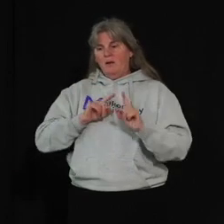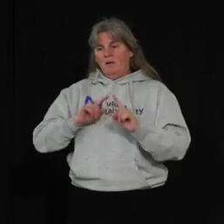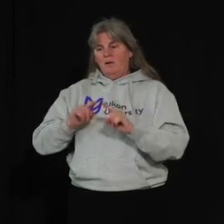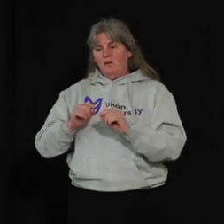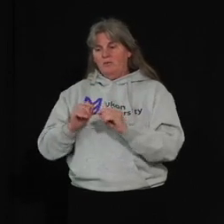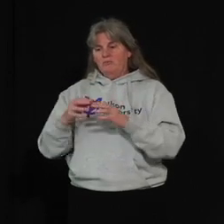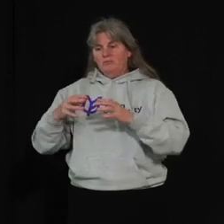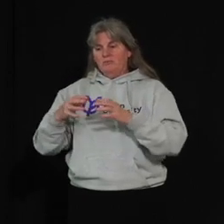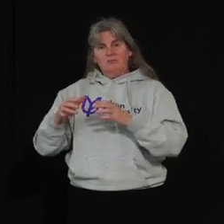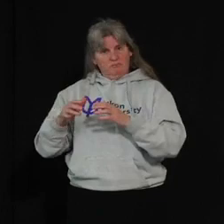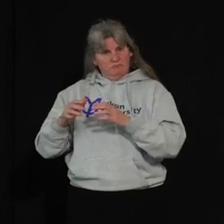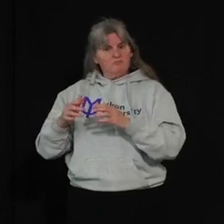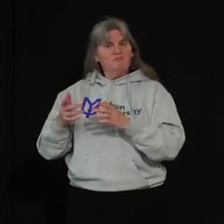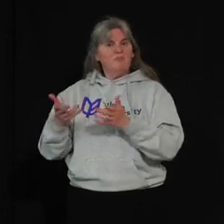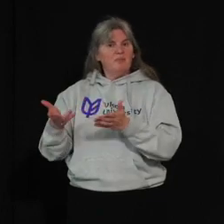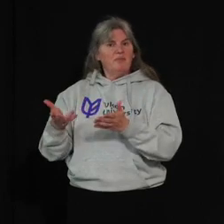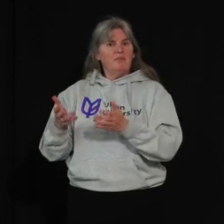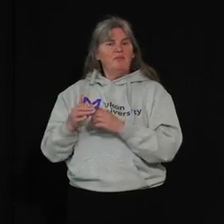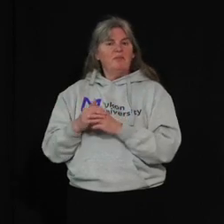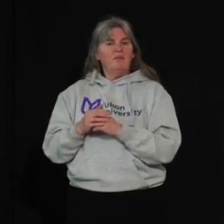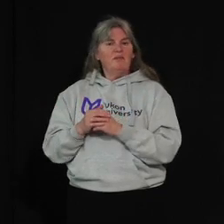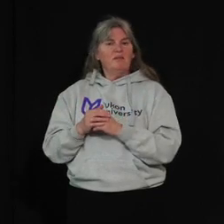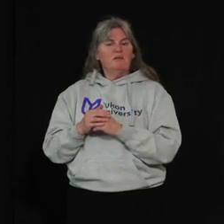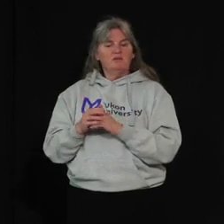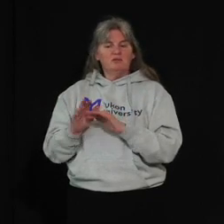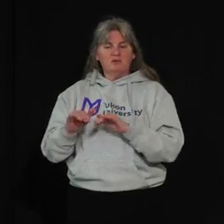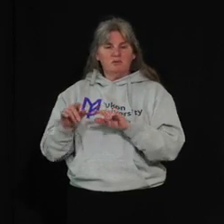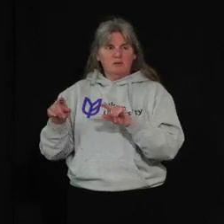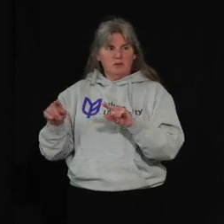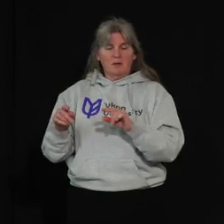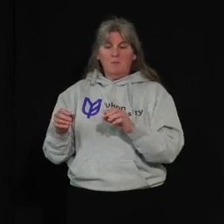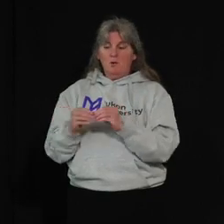To allow the daycares to take on